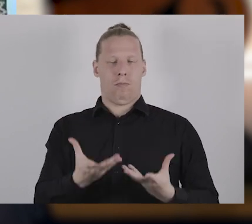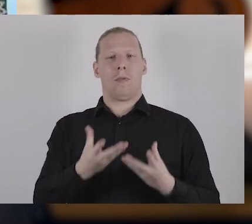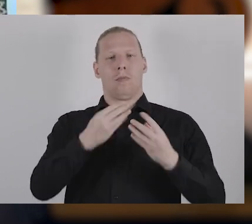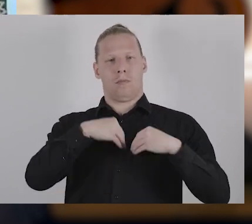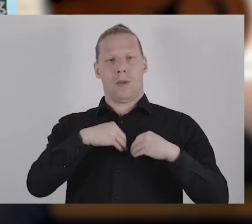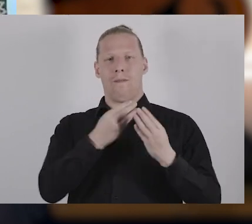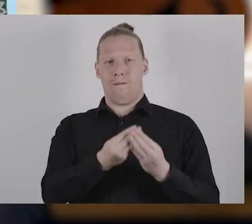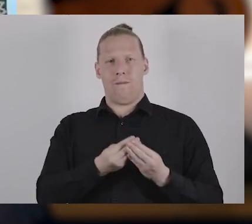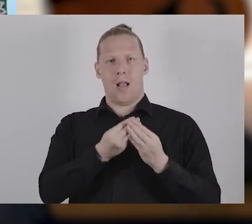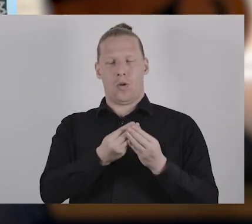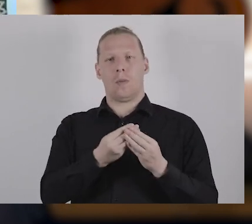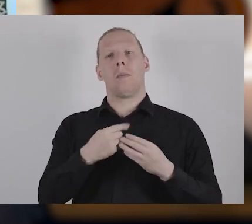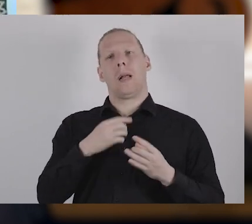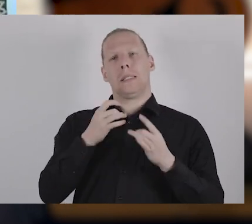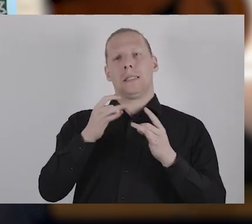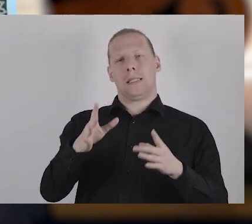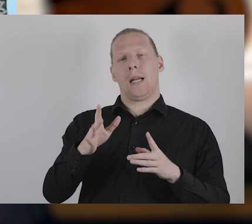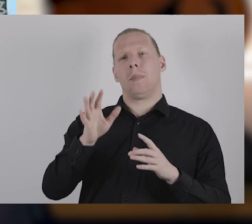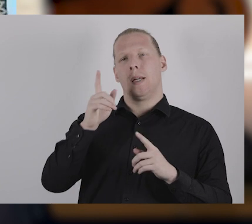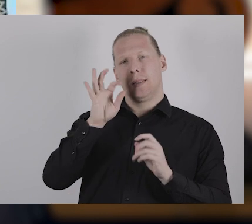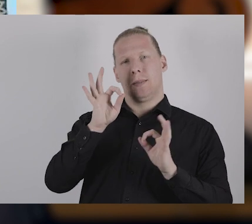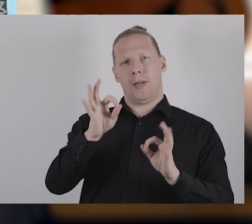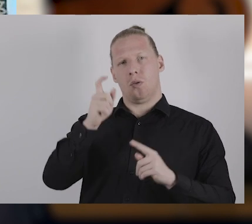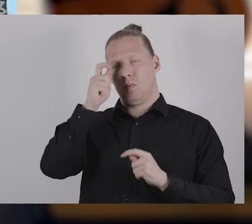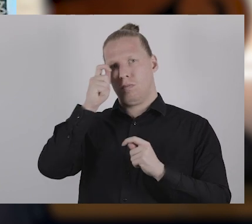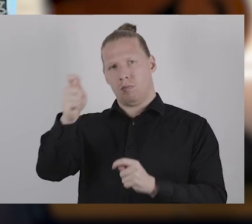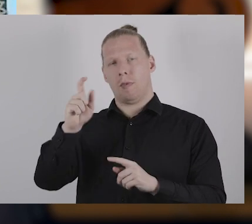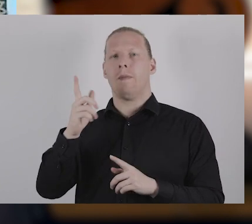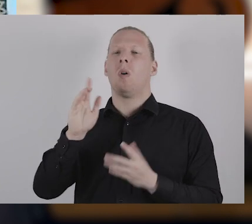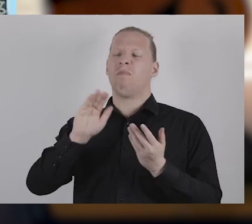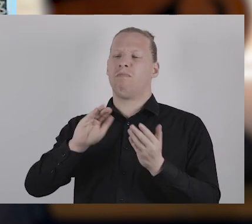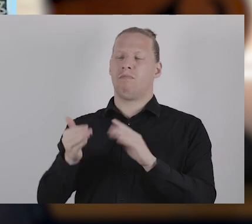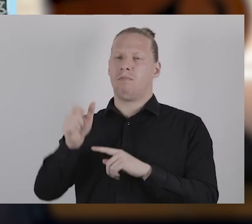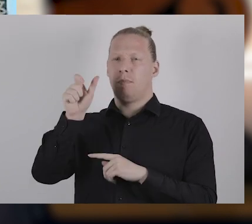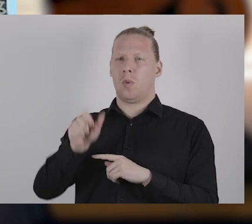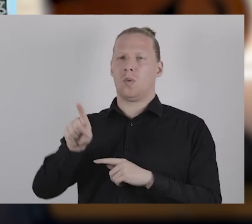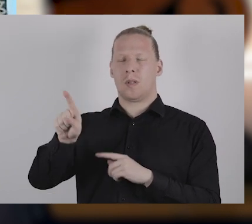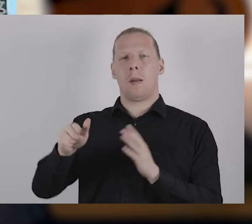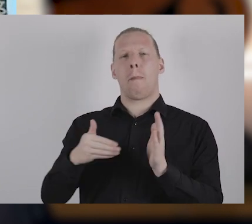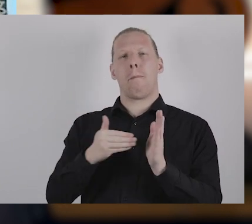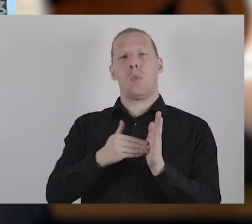I'd like to begin by paying a special acknowledgement here to the late Muriwai Ihakara,